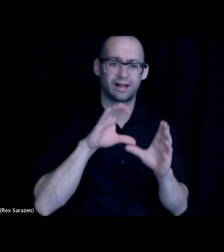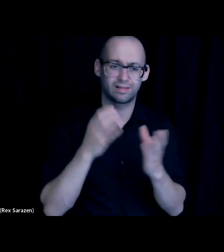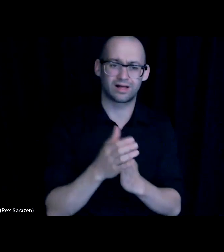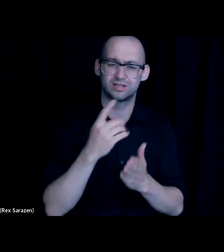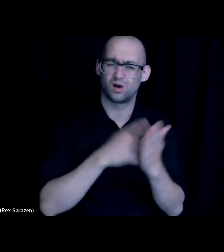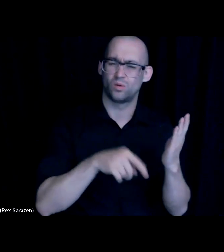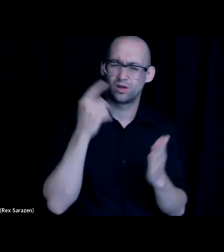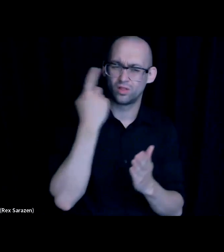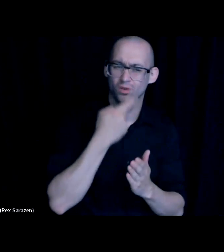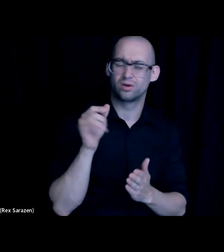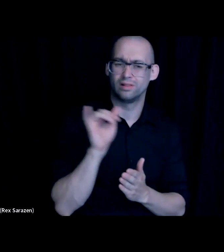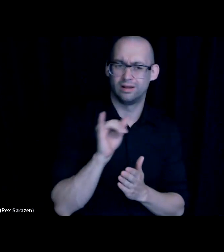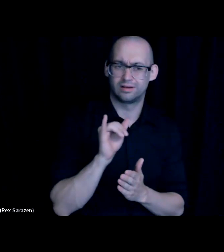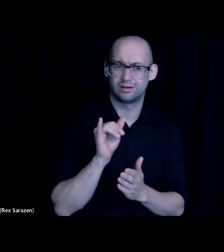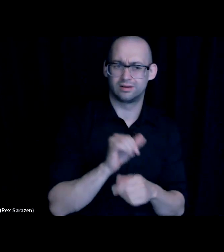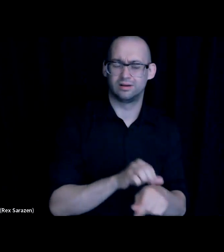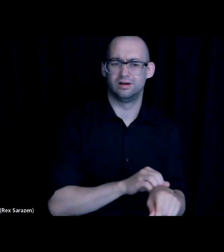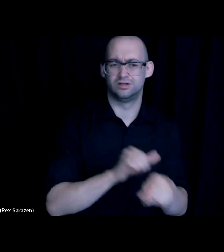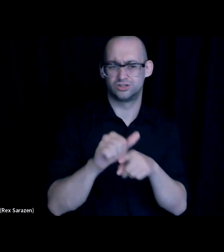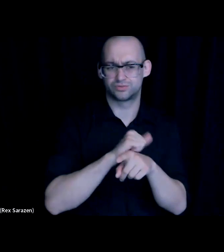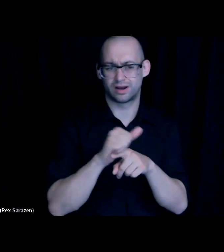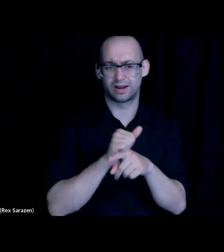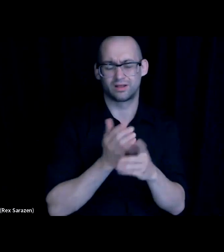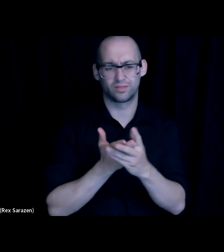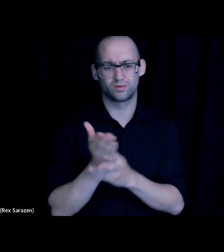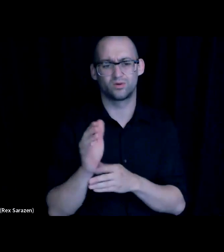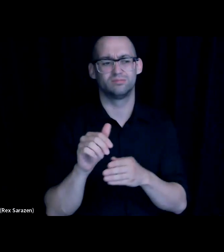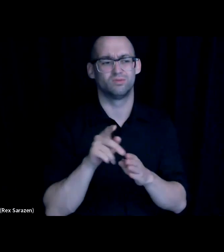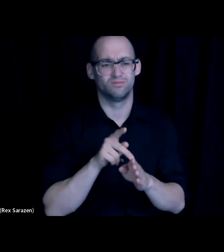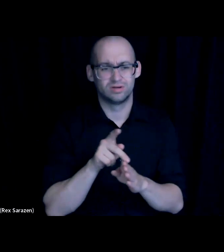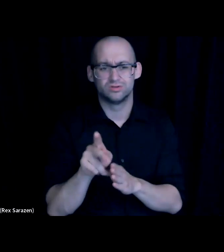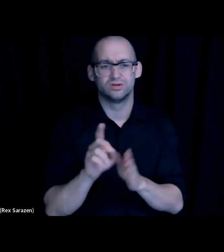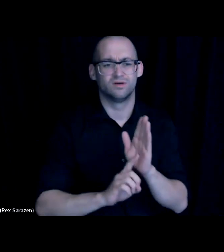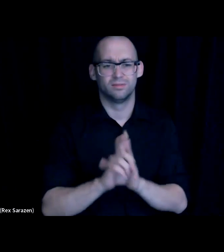Our teachers that way through a symposium through other professional development opportunities.